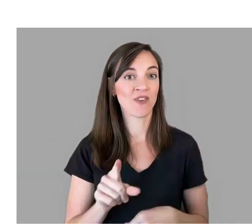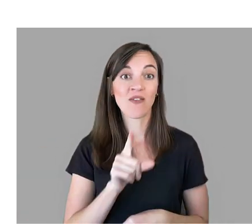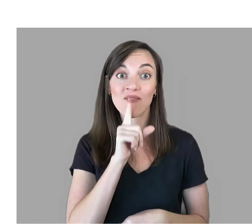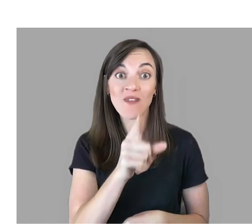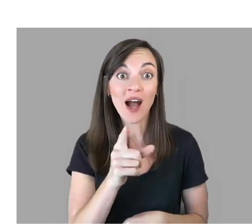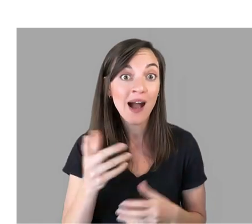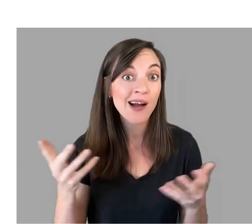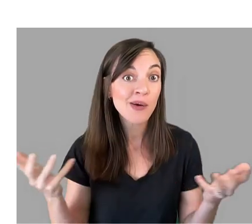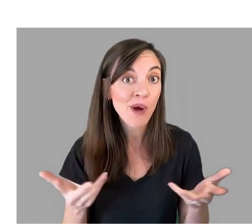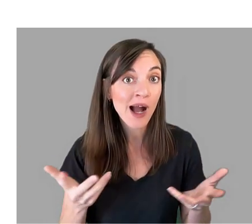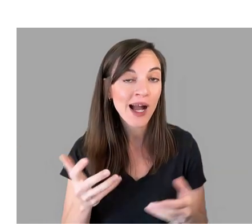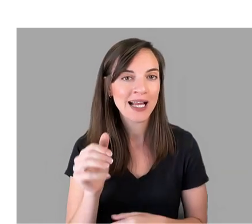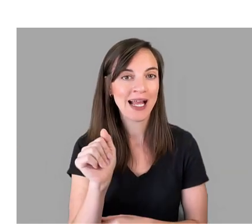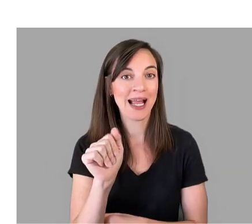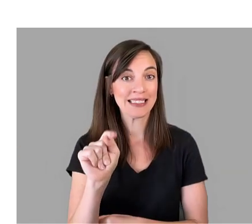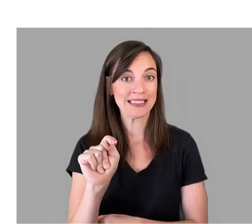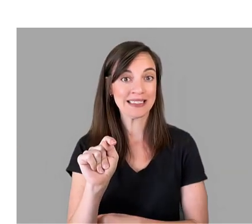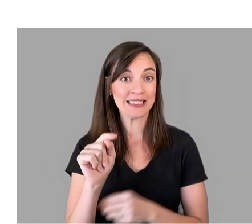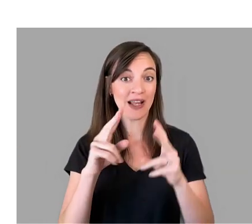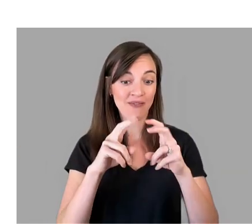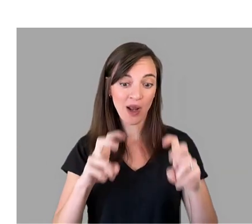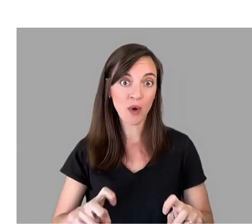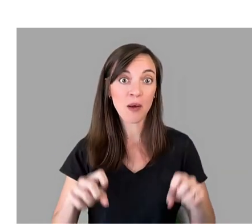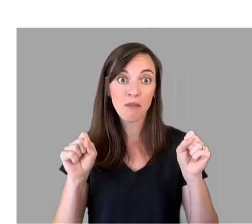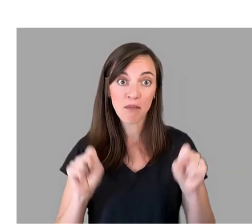The fact is an AT evaluation can be included as an